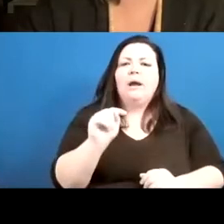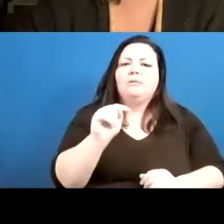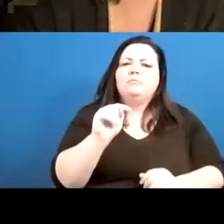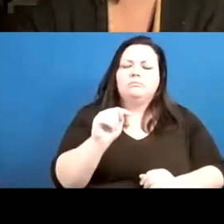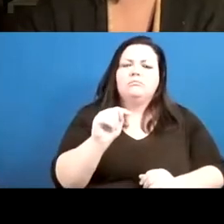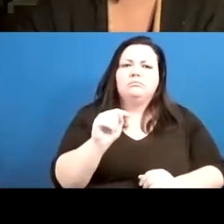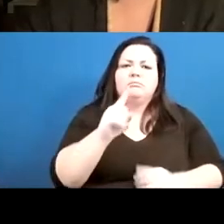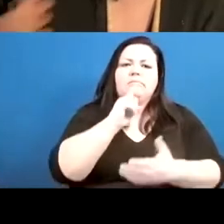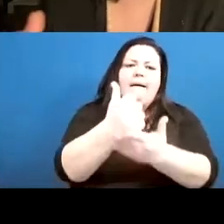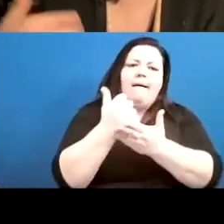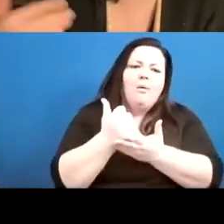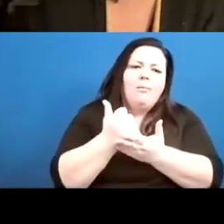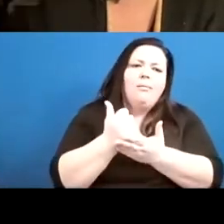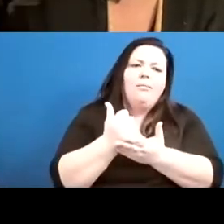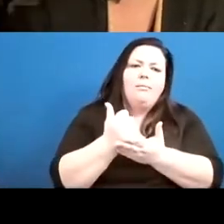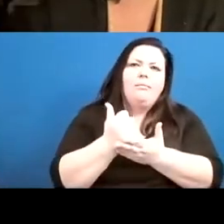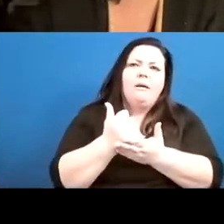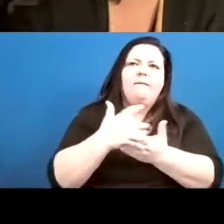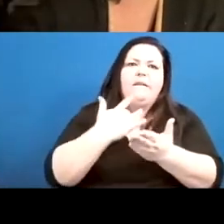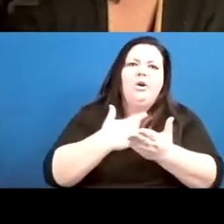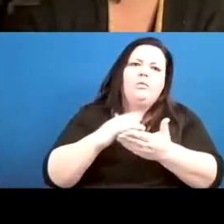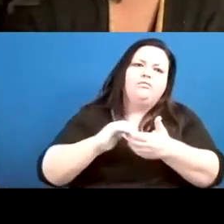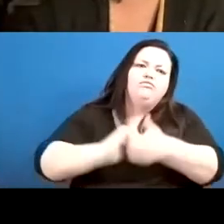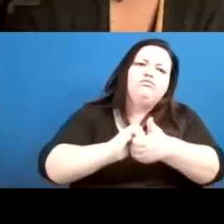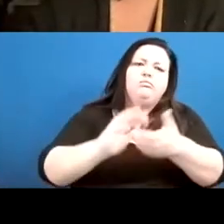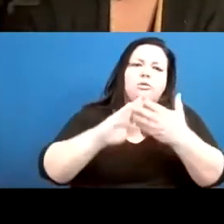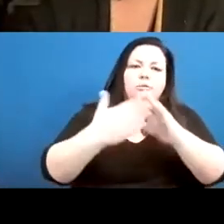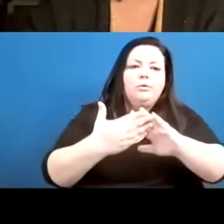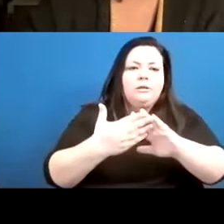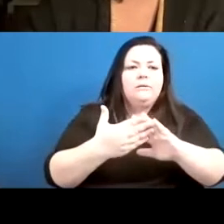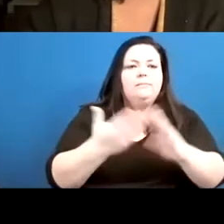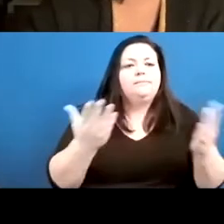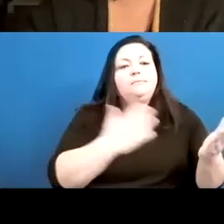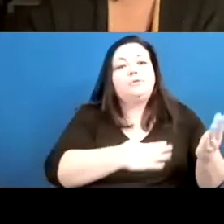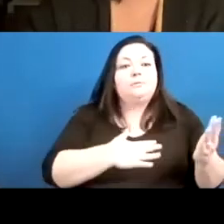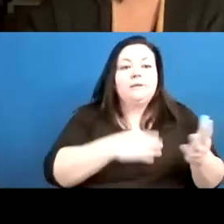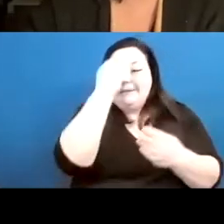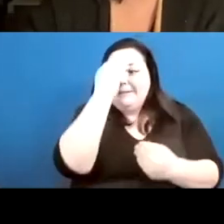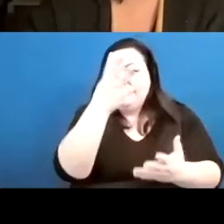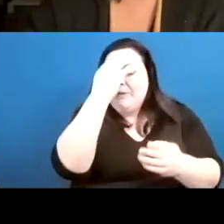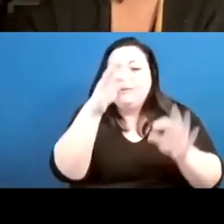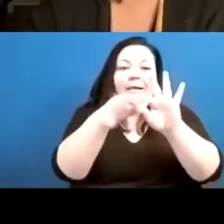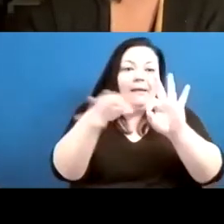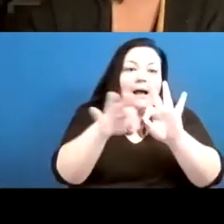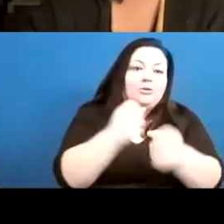bring some sense of community, um, so please, like, tell each other the lines you loved, like, you know, say